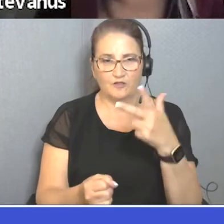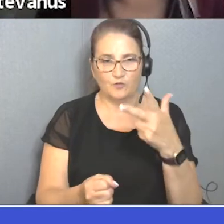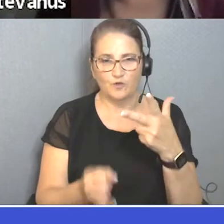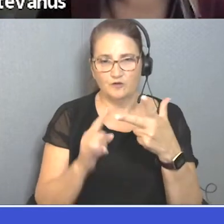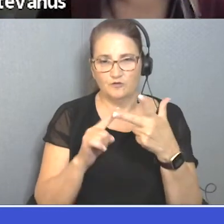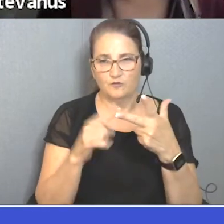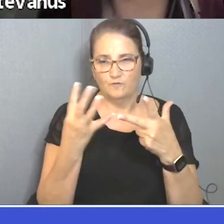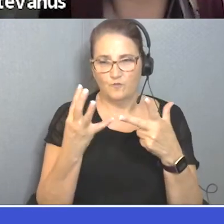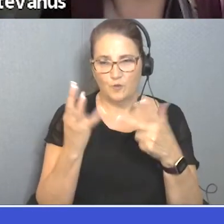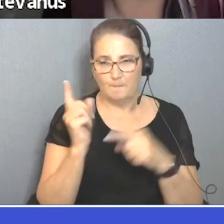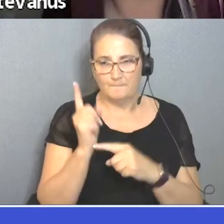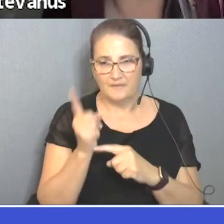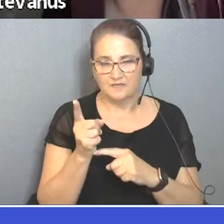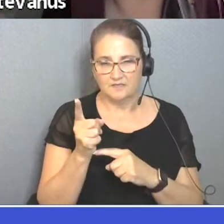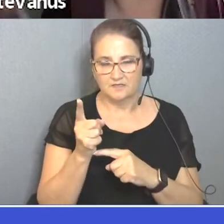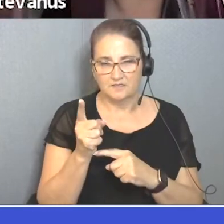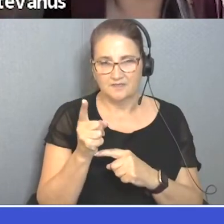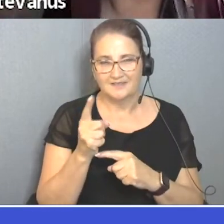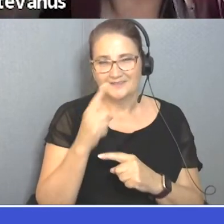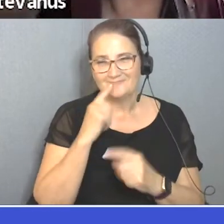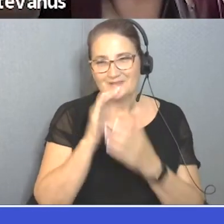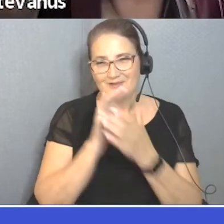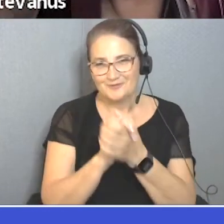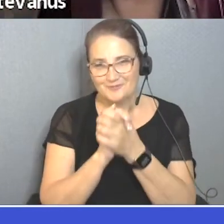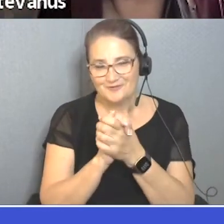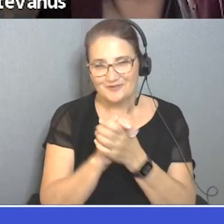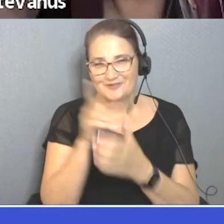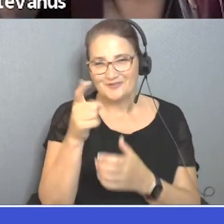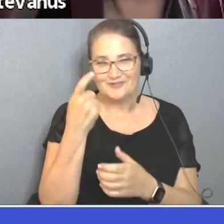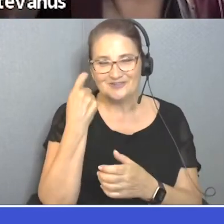But in our last three to four